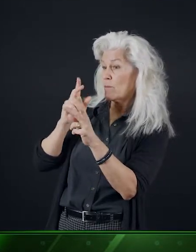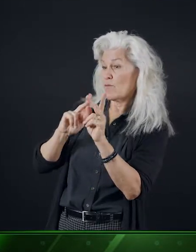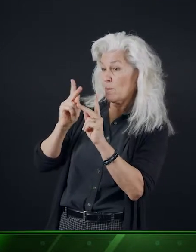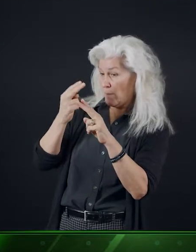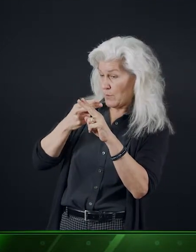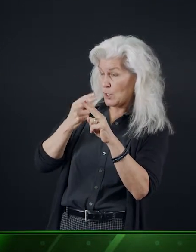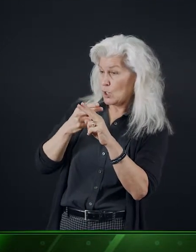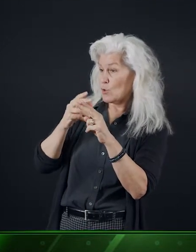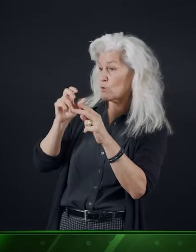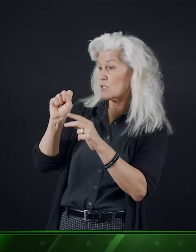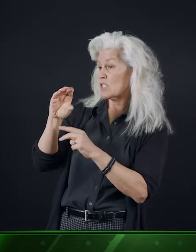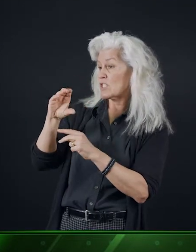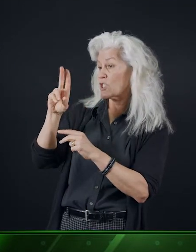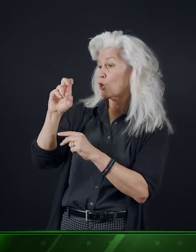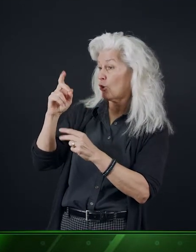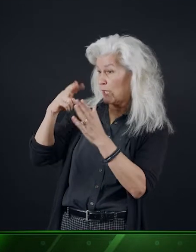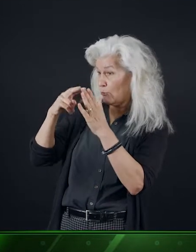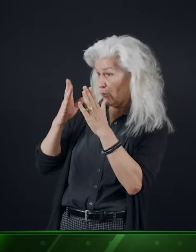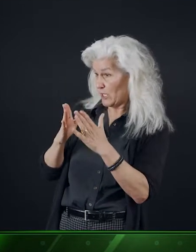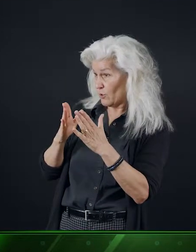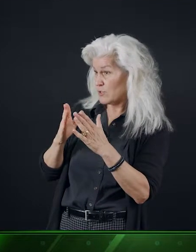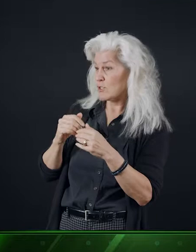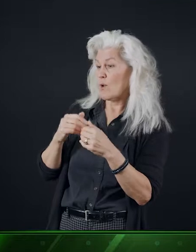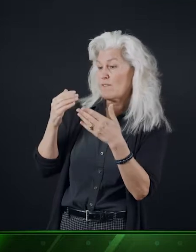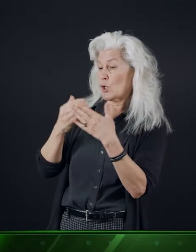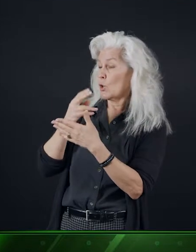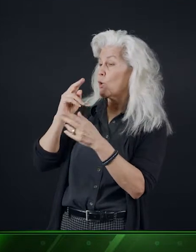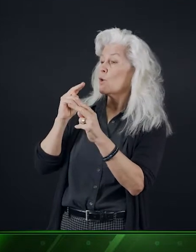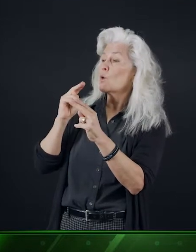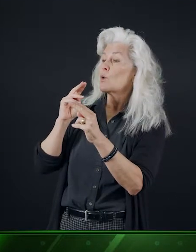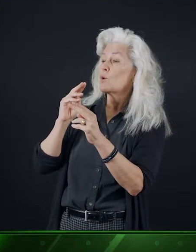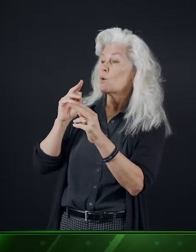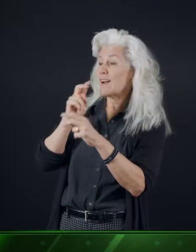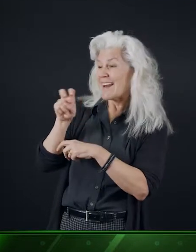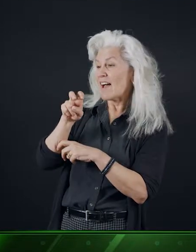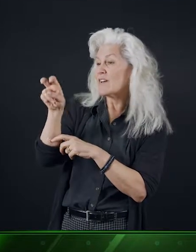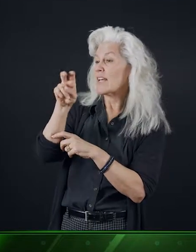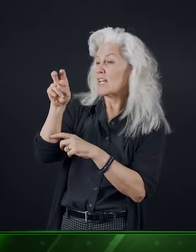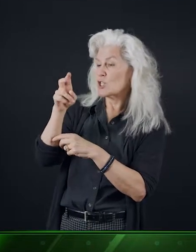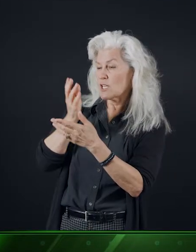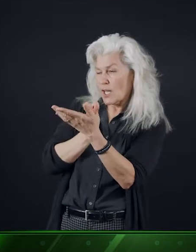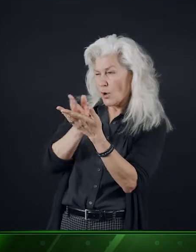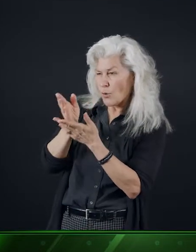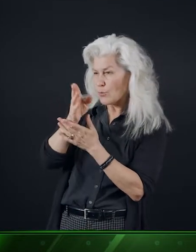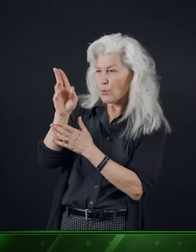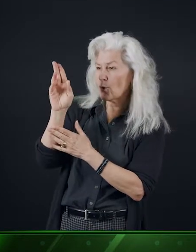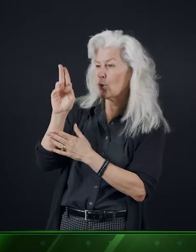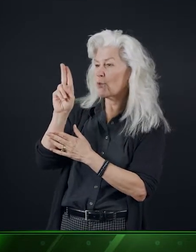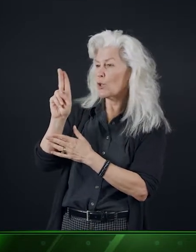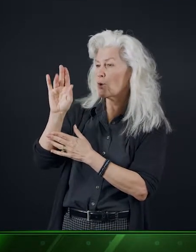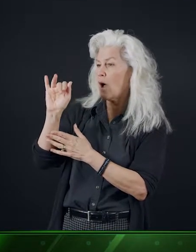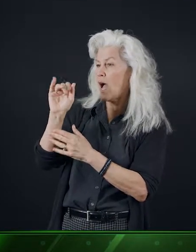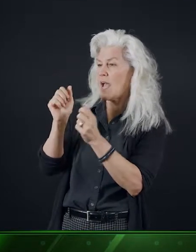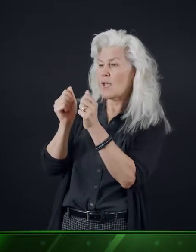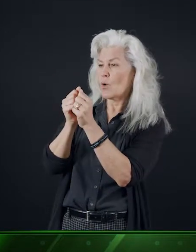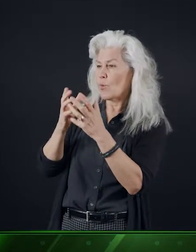We've added a mode called Linear Navigation that lets users navigate through the UI without needing to visually see how controls are positioned onscreen.